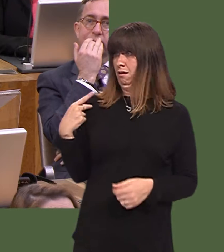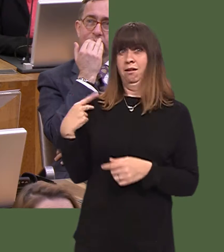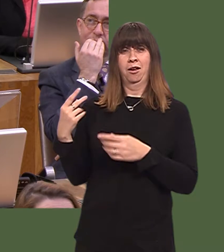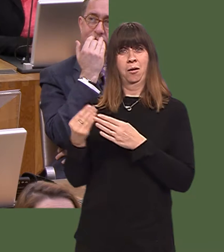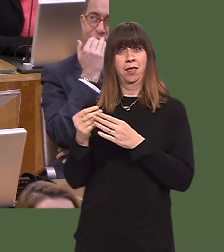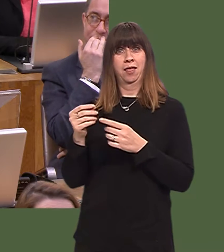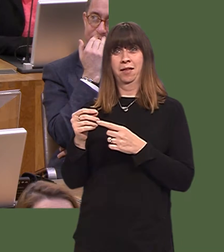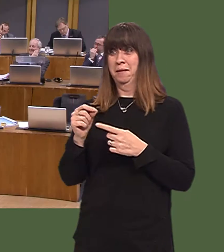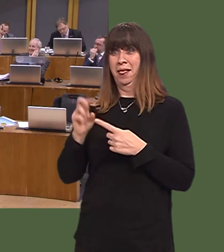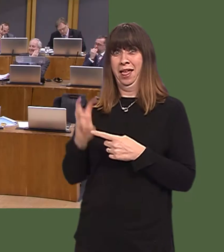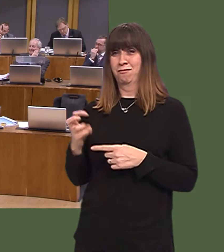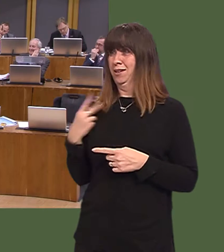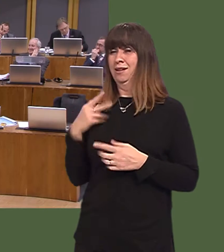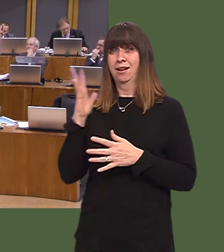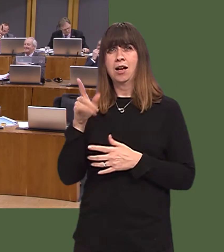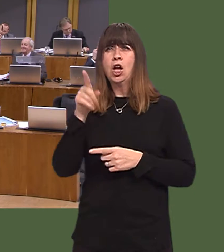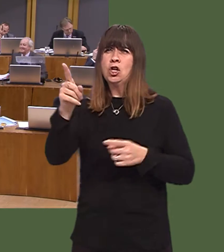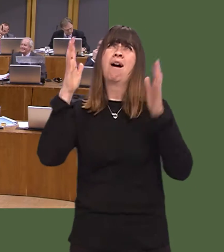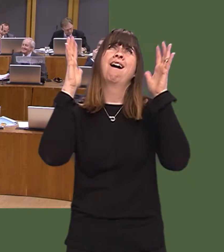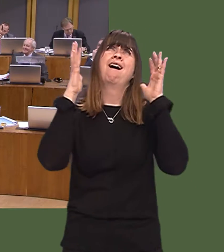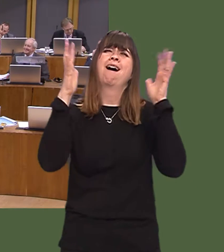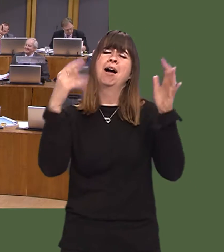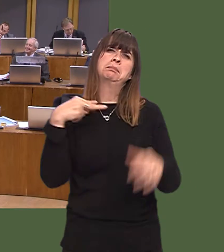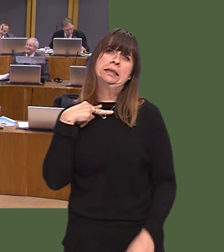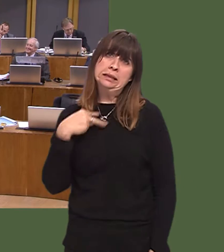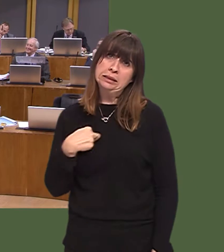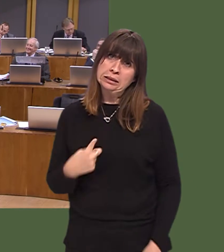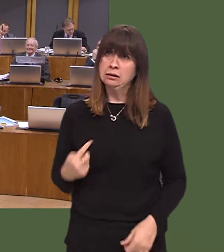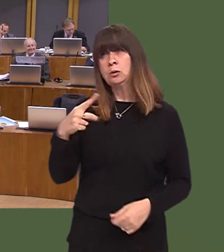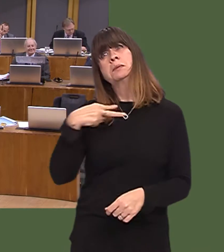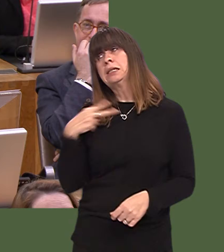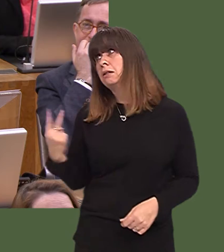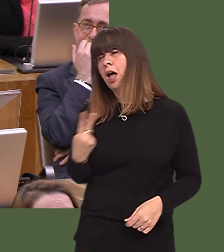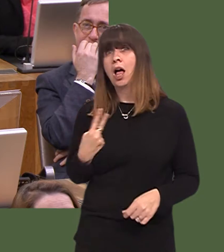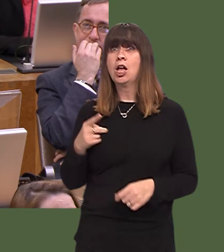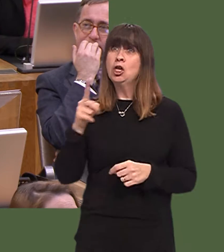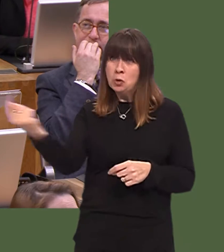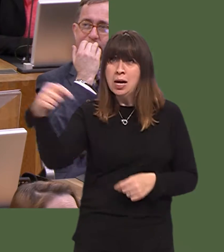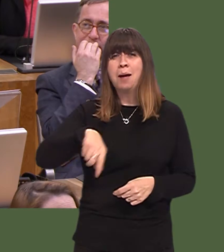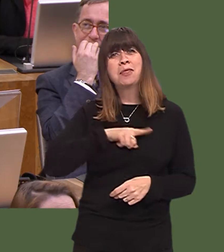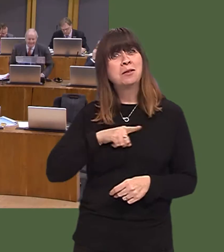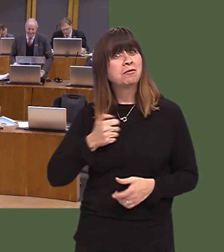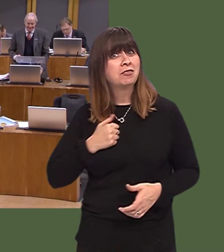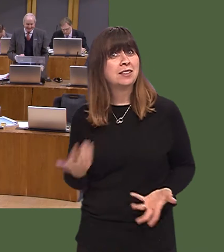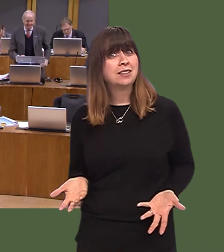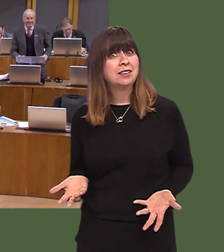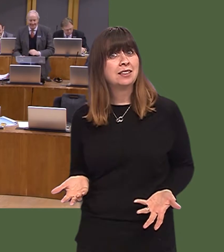I do thank him for the fact he is such a fan he cannot bear to be away from the two of us even for a day.